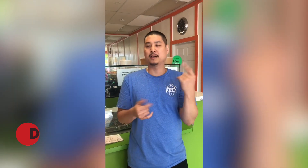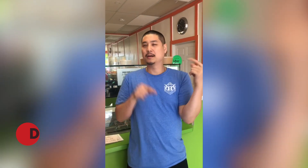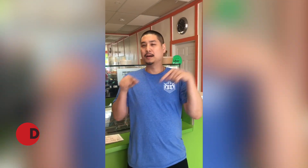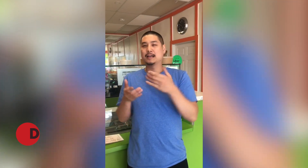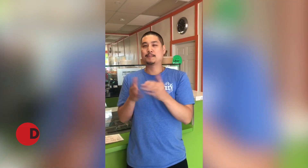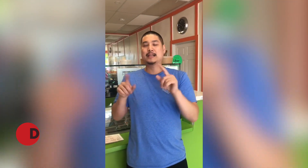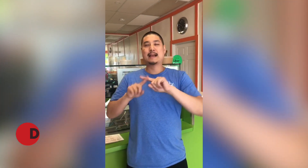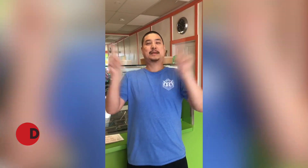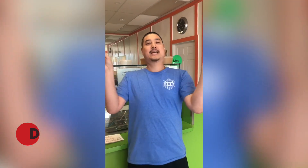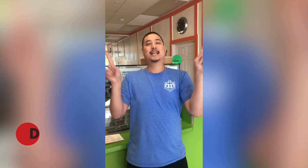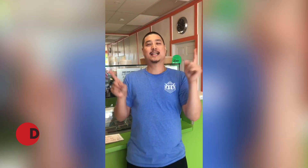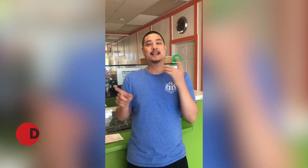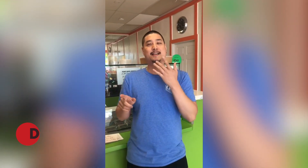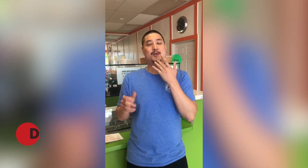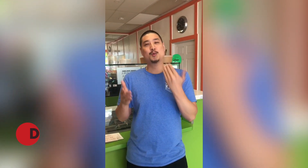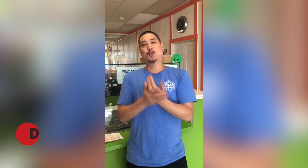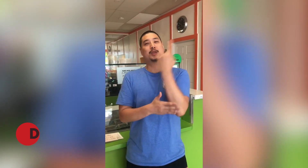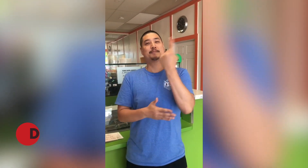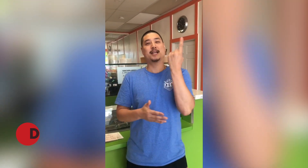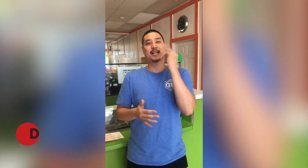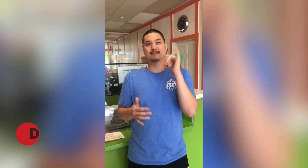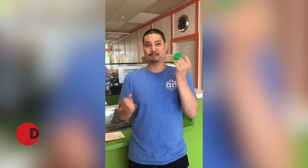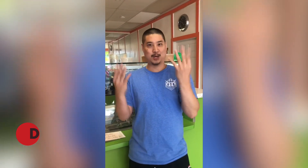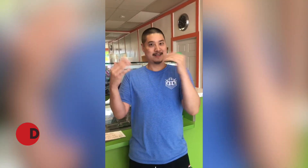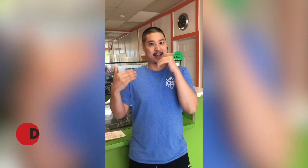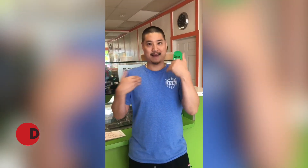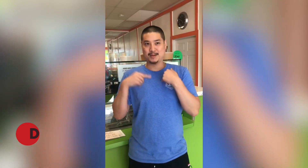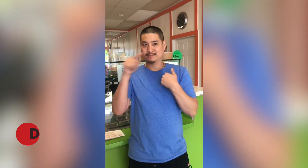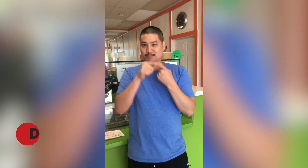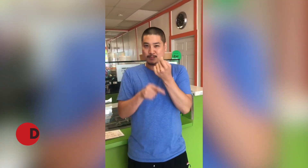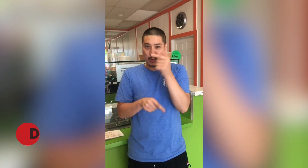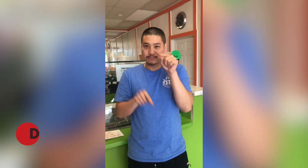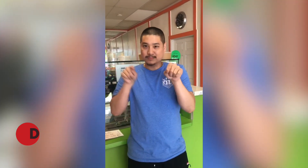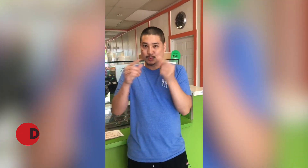was something different. Something new, not a lot of people were